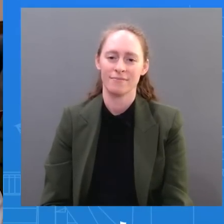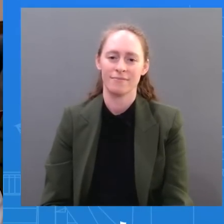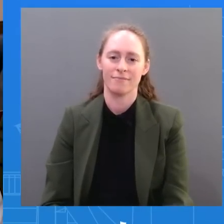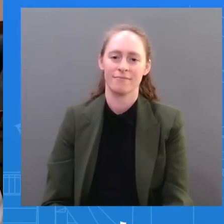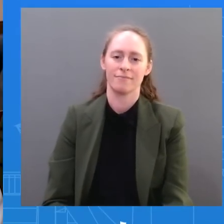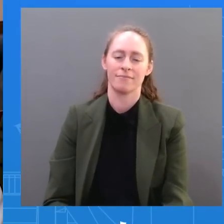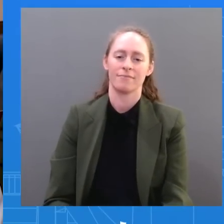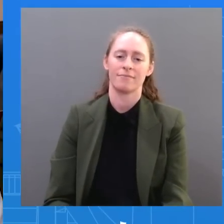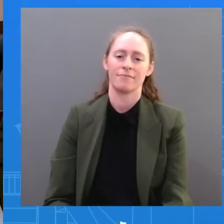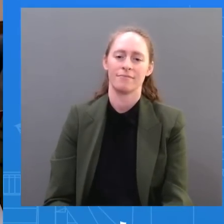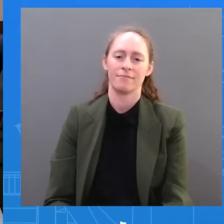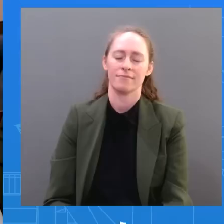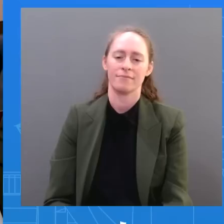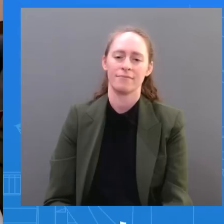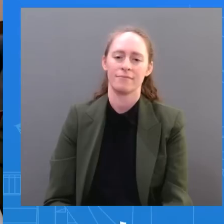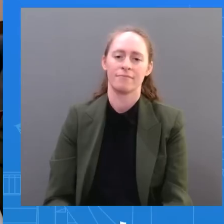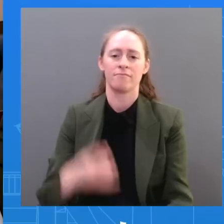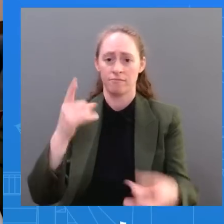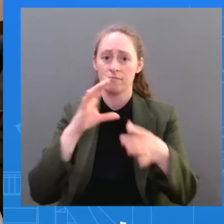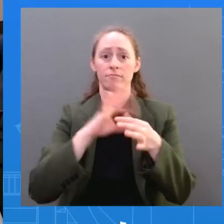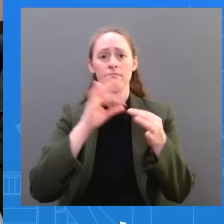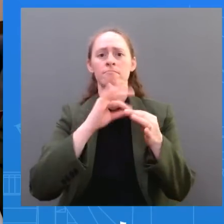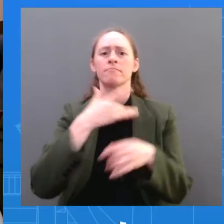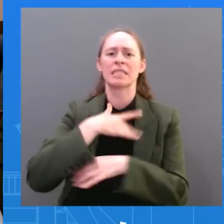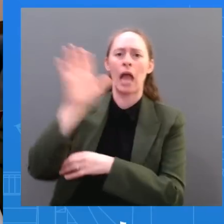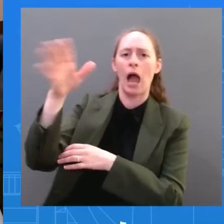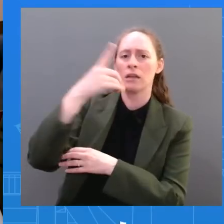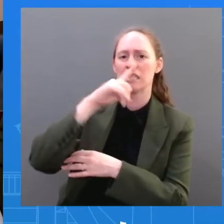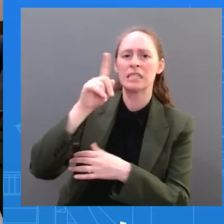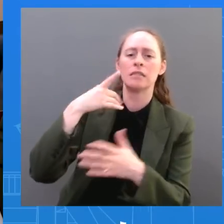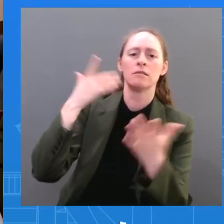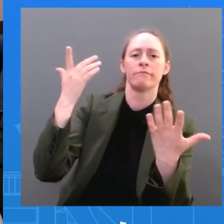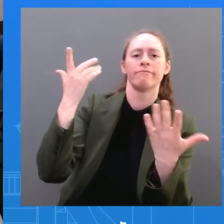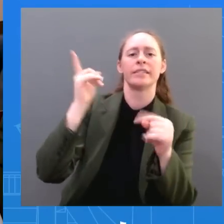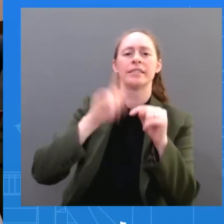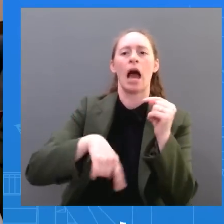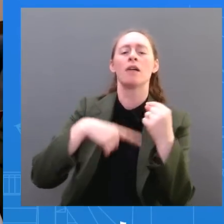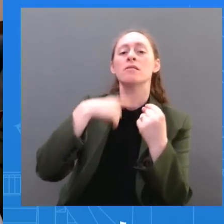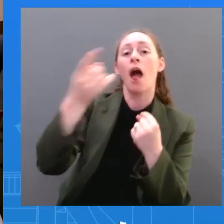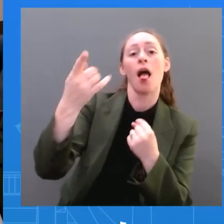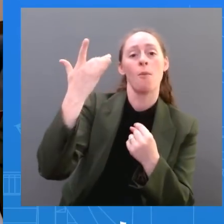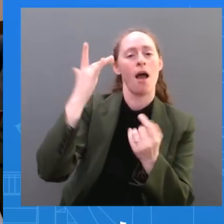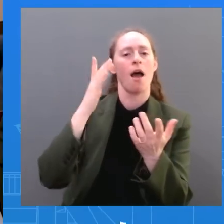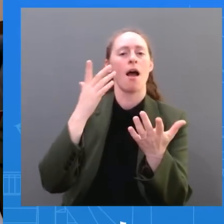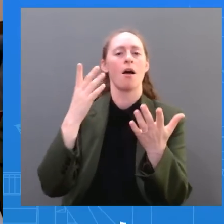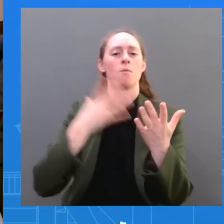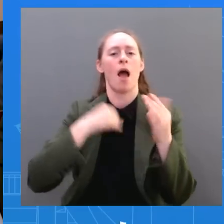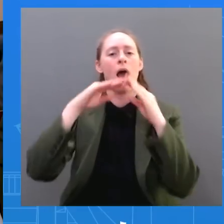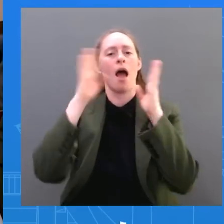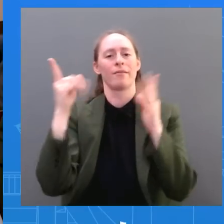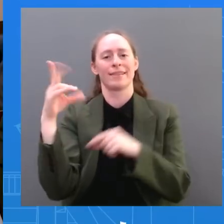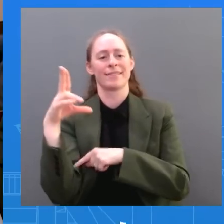is there any conversations about whether that sets a precedent for White House Counsel going forward to have to answer to Congress about deliberations inside the White House?